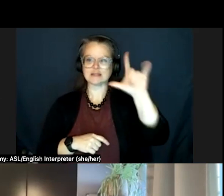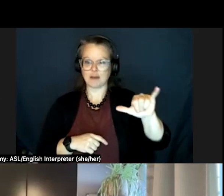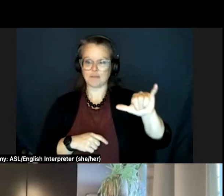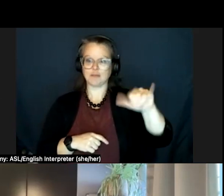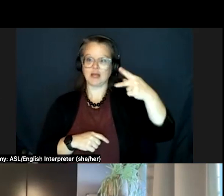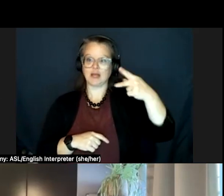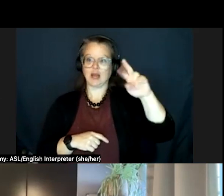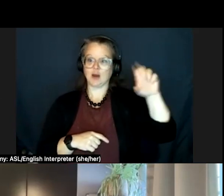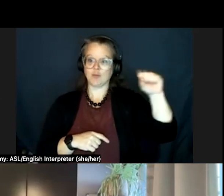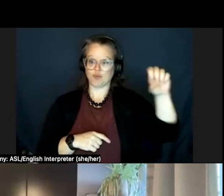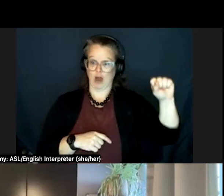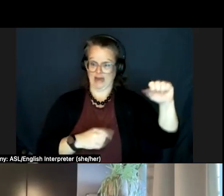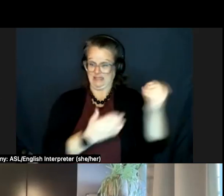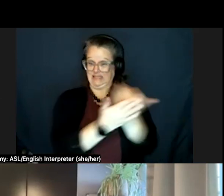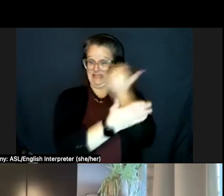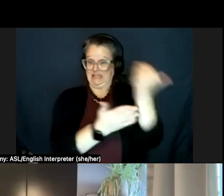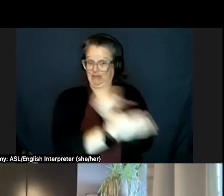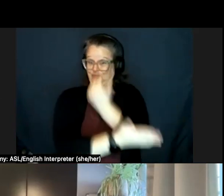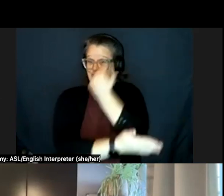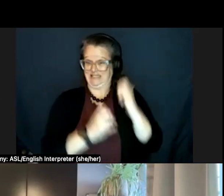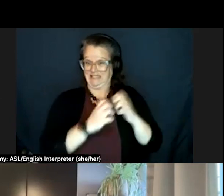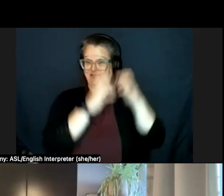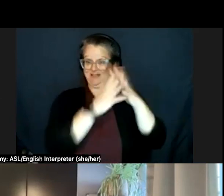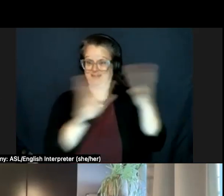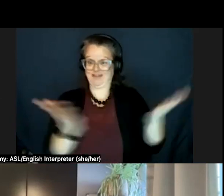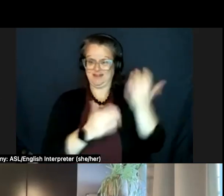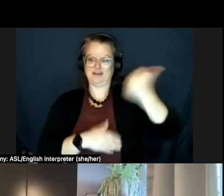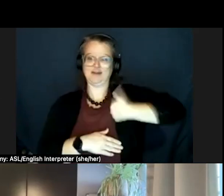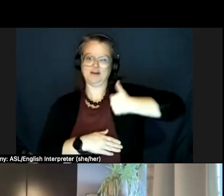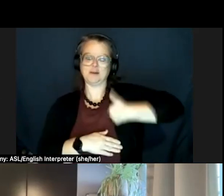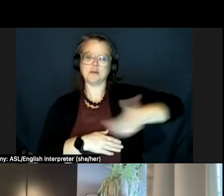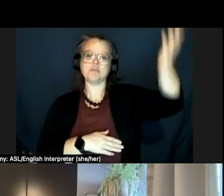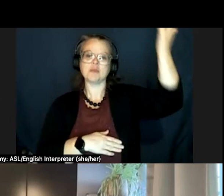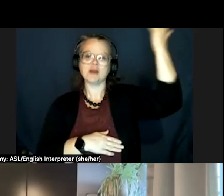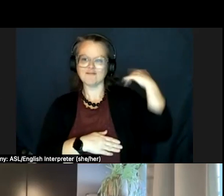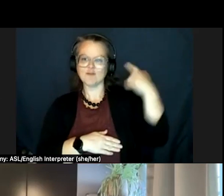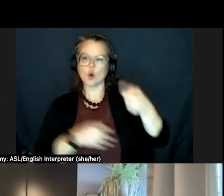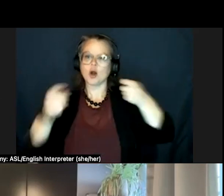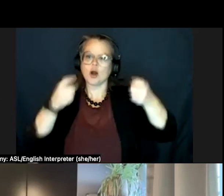arts organiser. He was a managing editor of Invisible Publishing and served on the